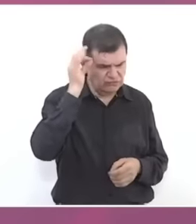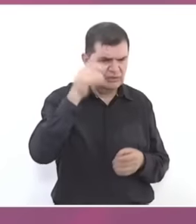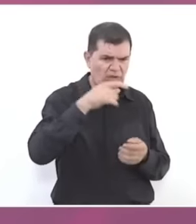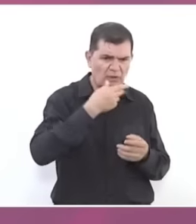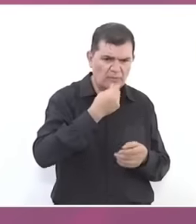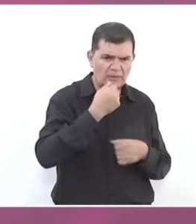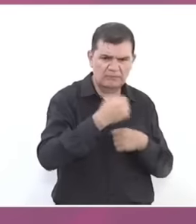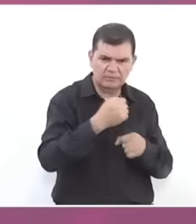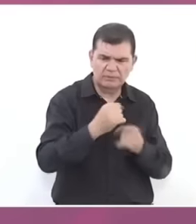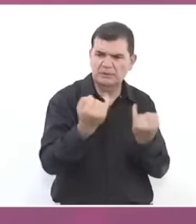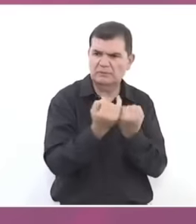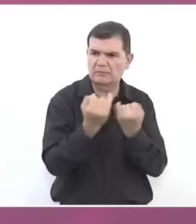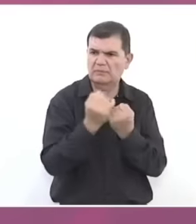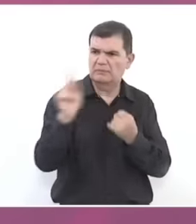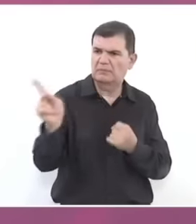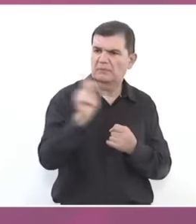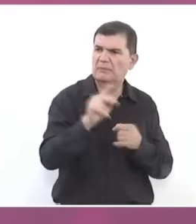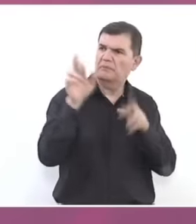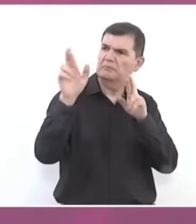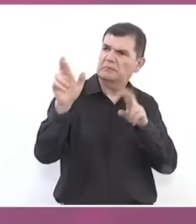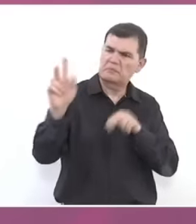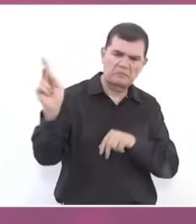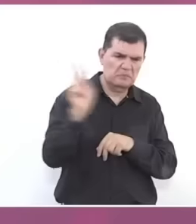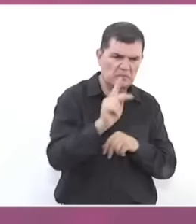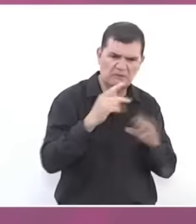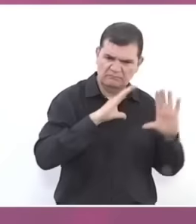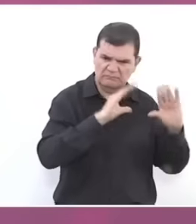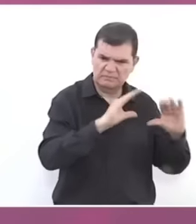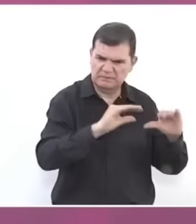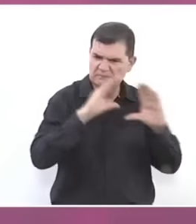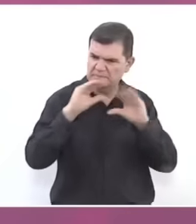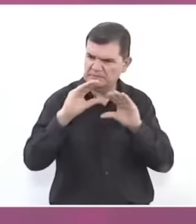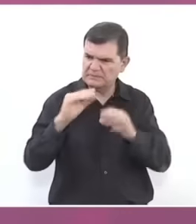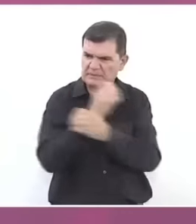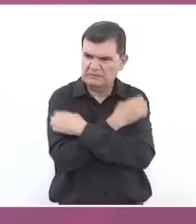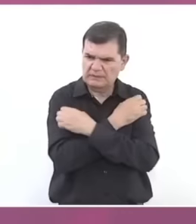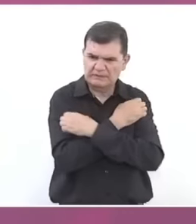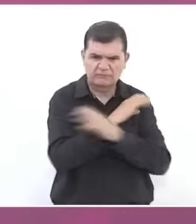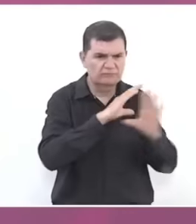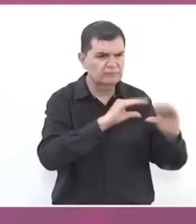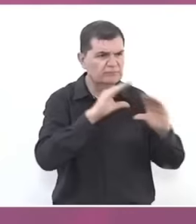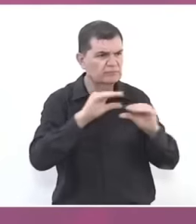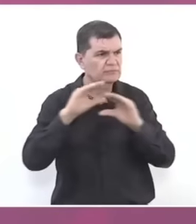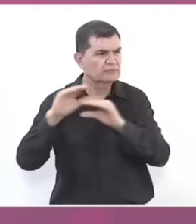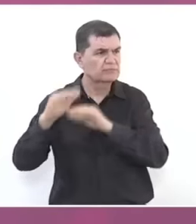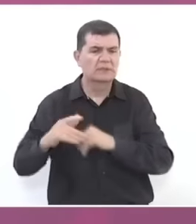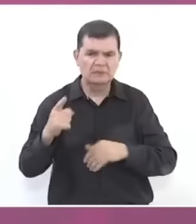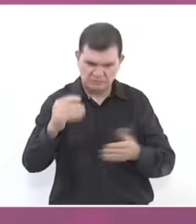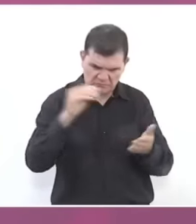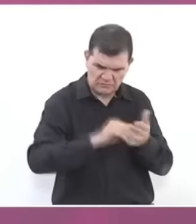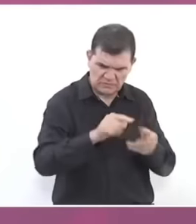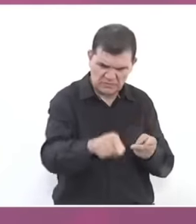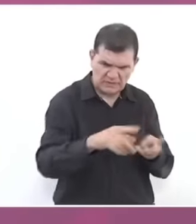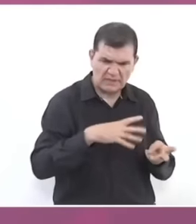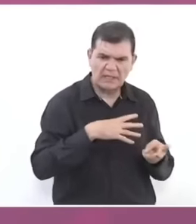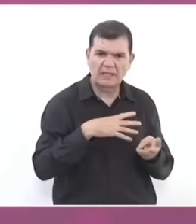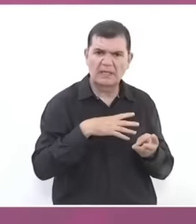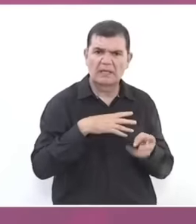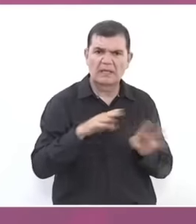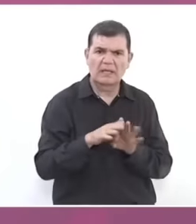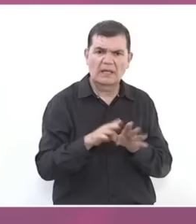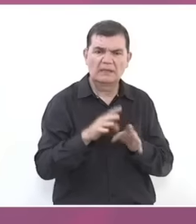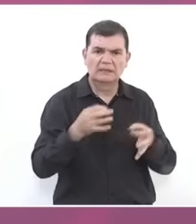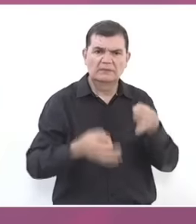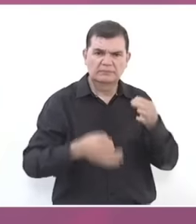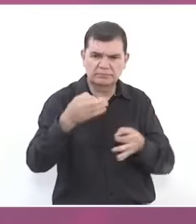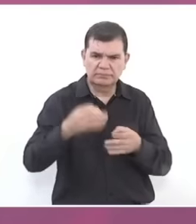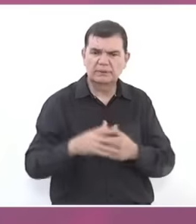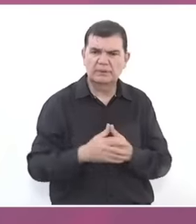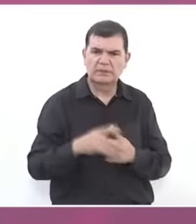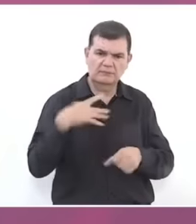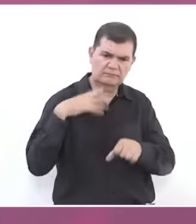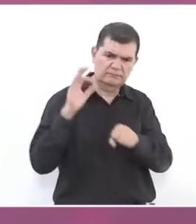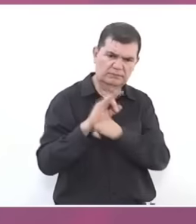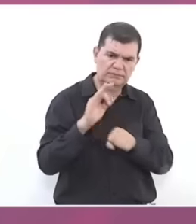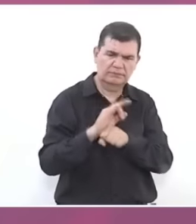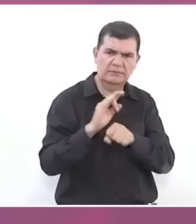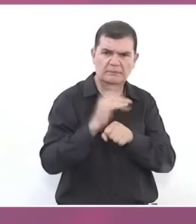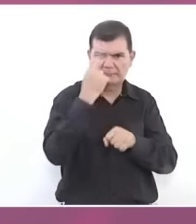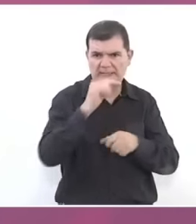the son of the richest landowner, he should put there that there be courts that protect the weak from the